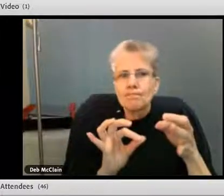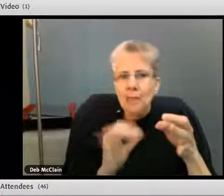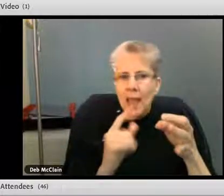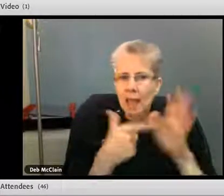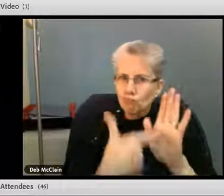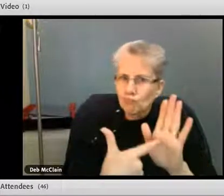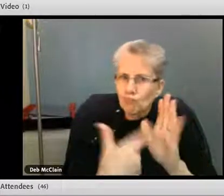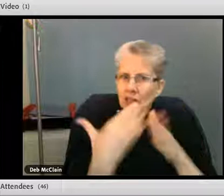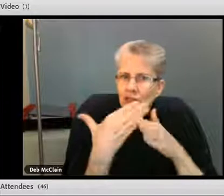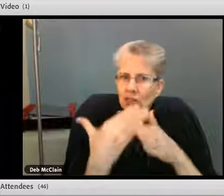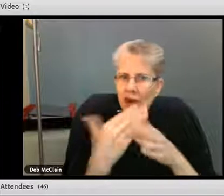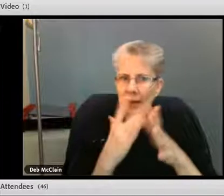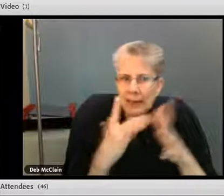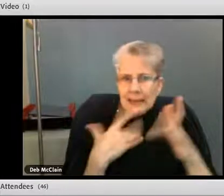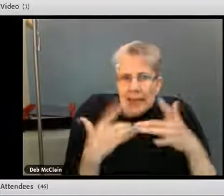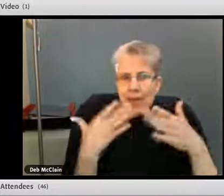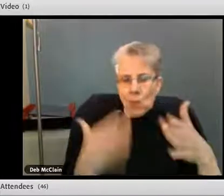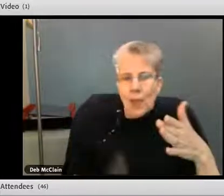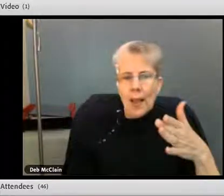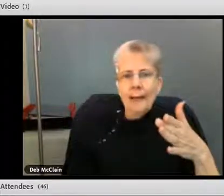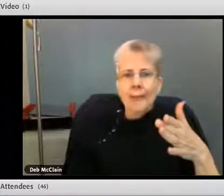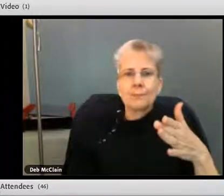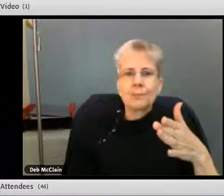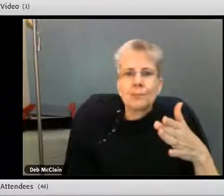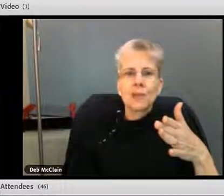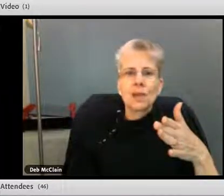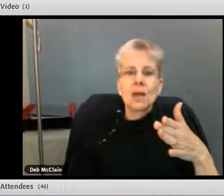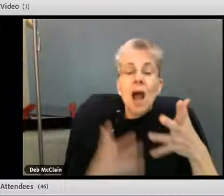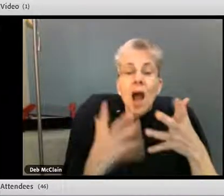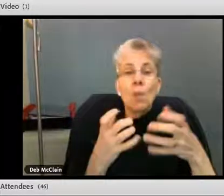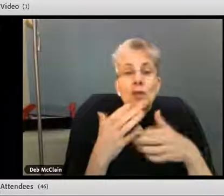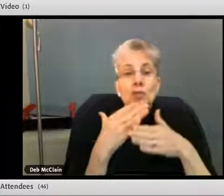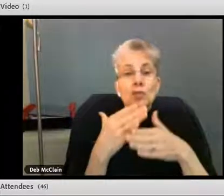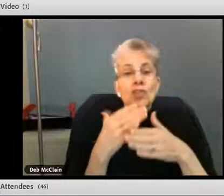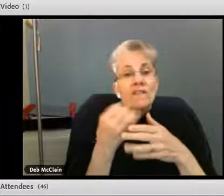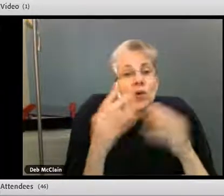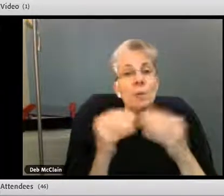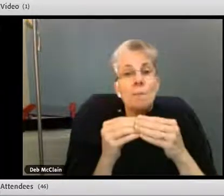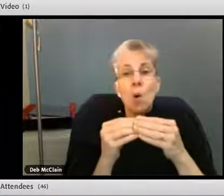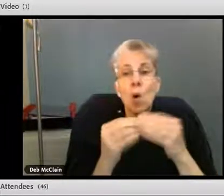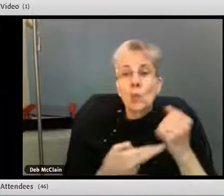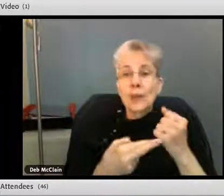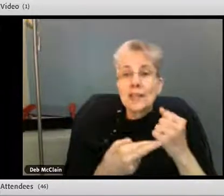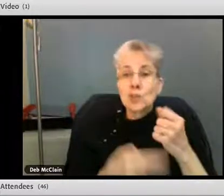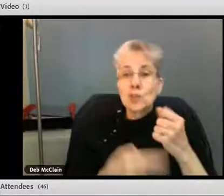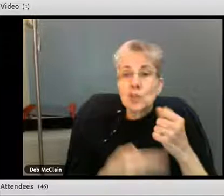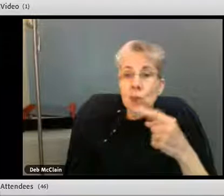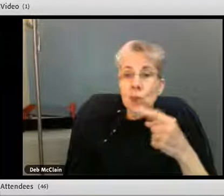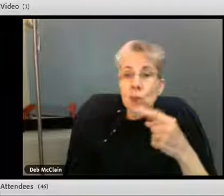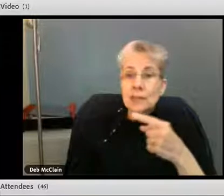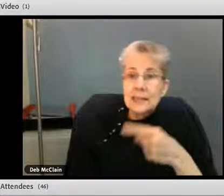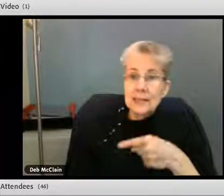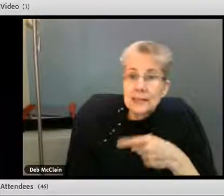And so I did want to just share a couple more resources, and you can go over these after the session, as well.